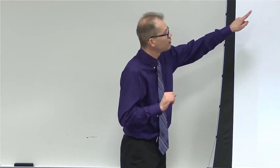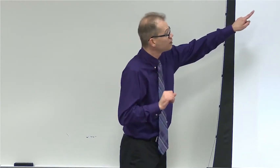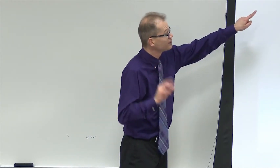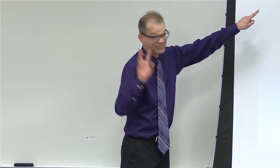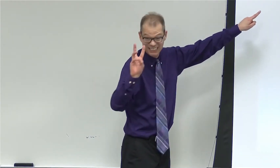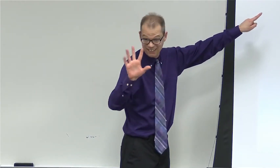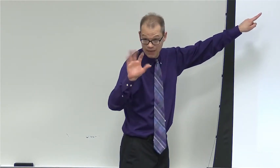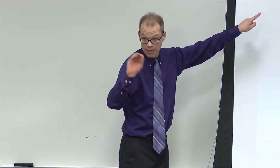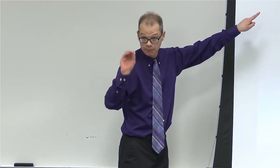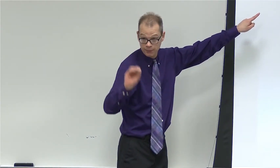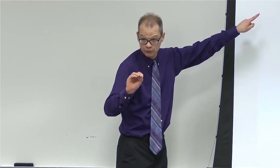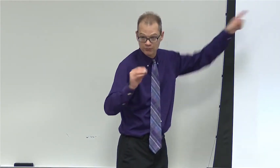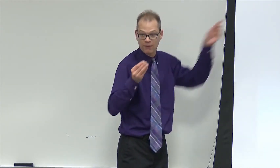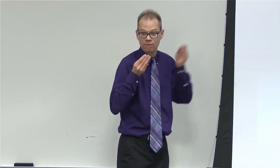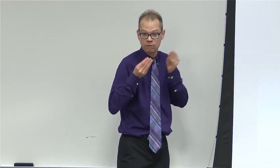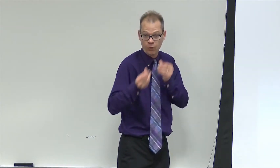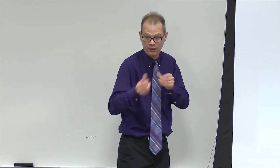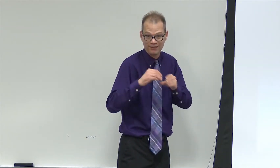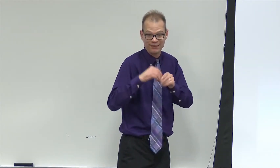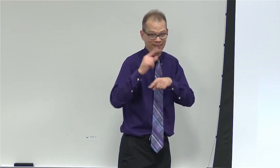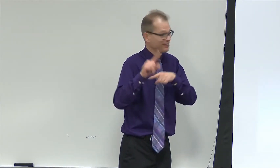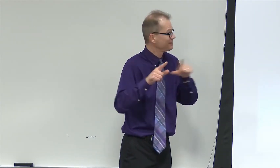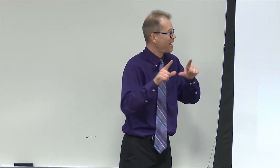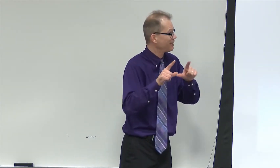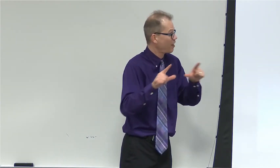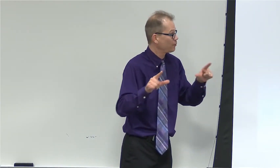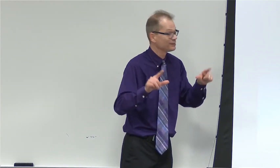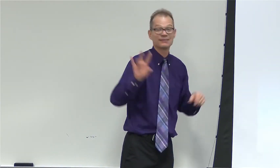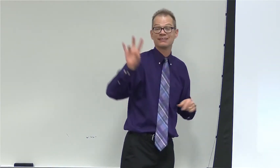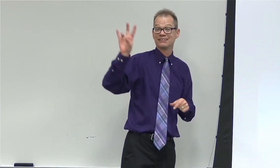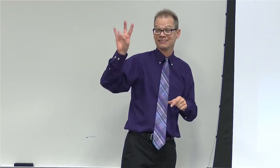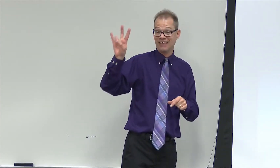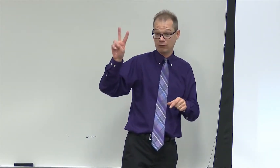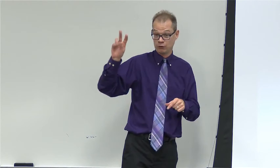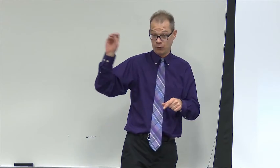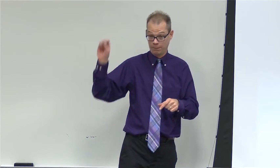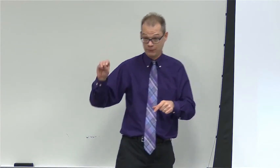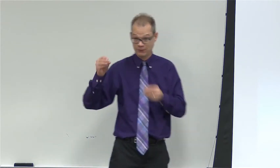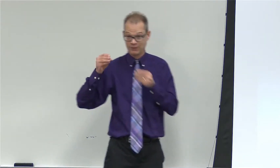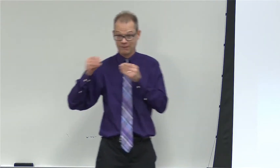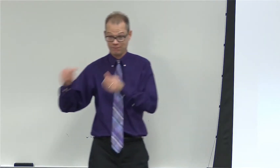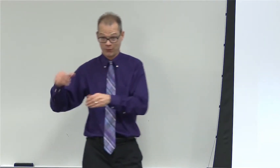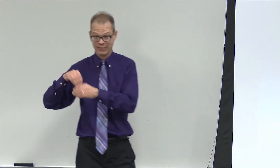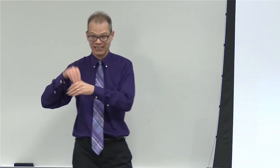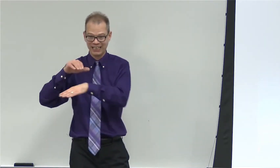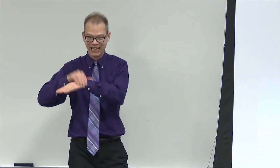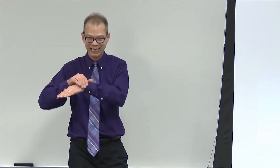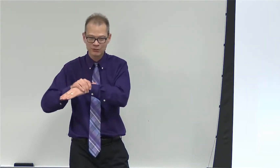65% had language fluency,